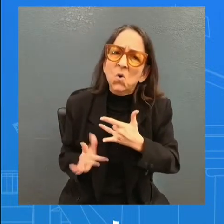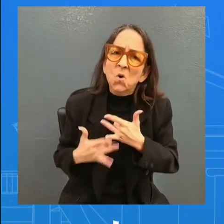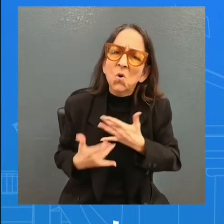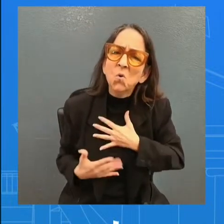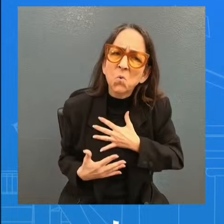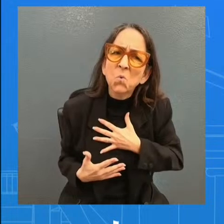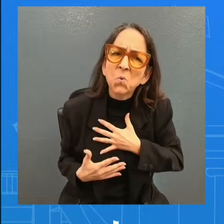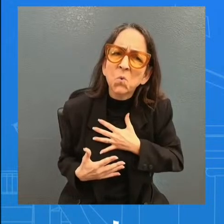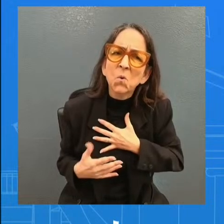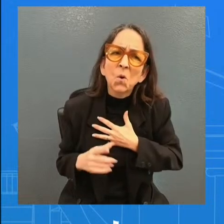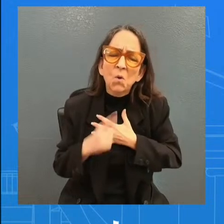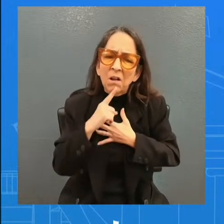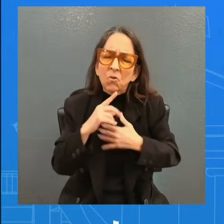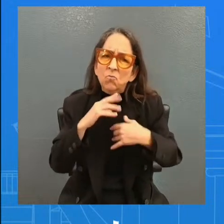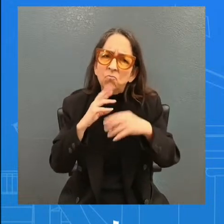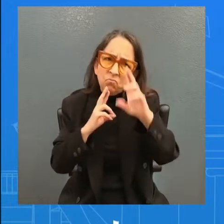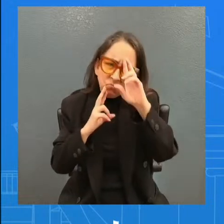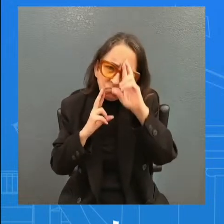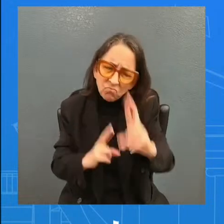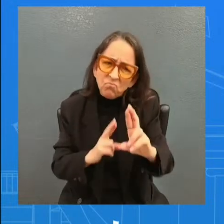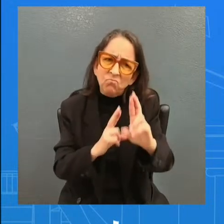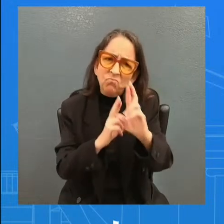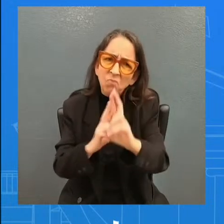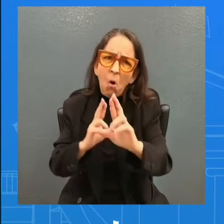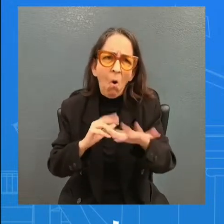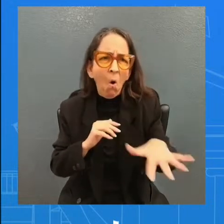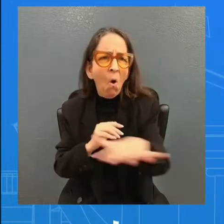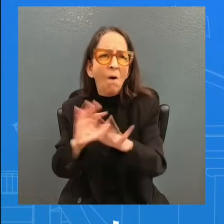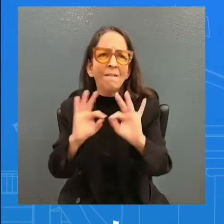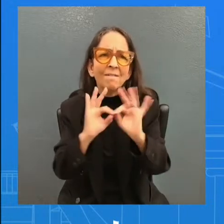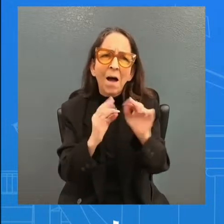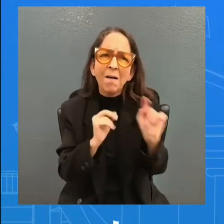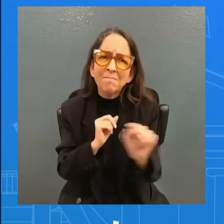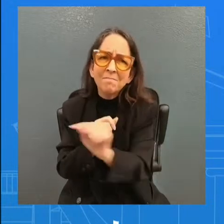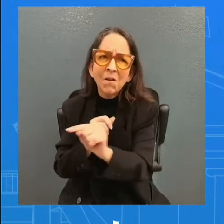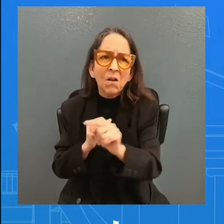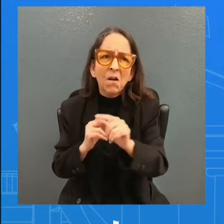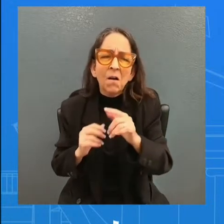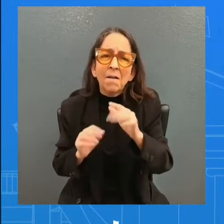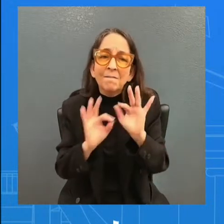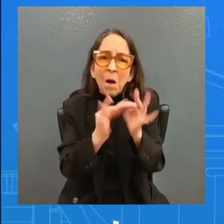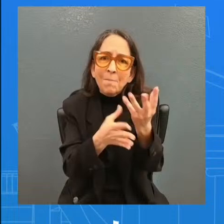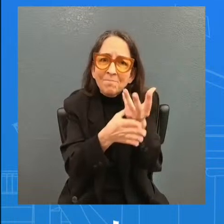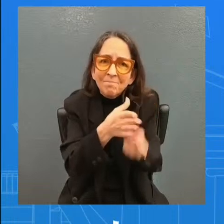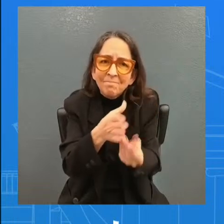a day that should have been a celebrated day to such -- to such an act of violence.